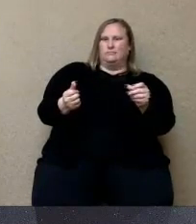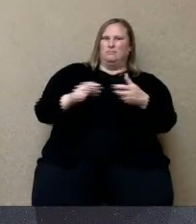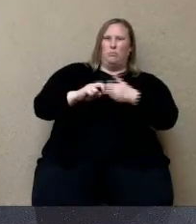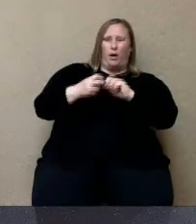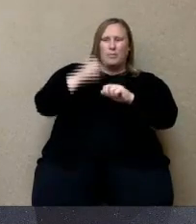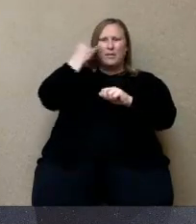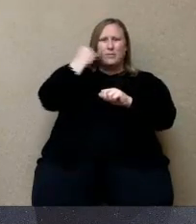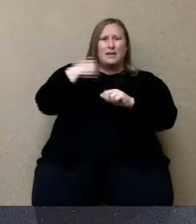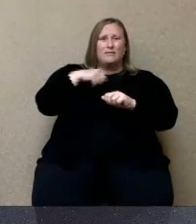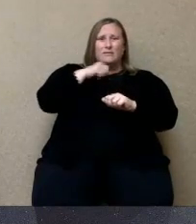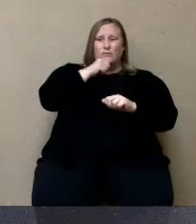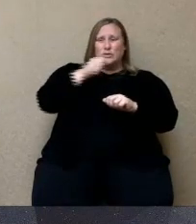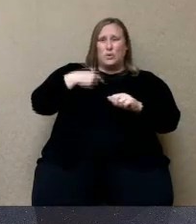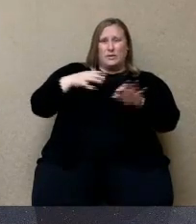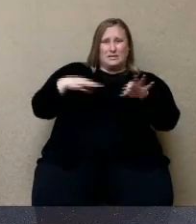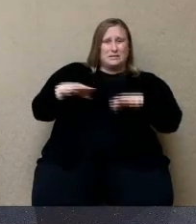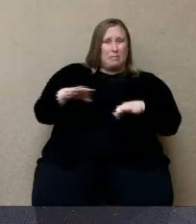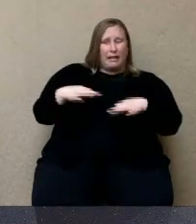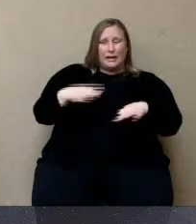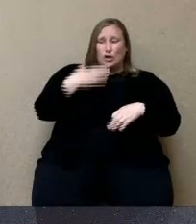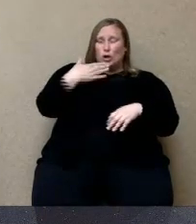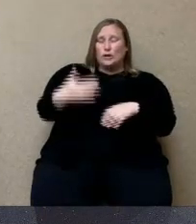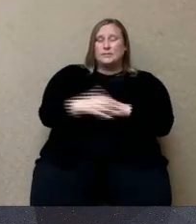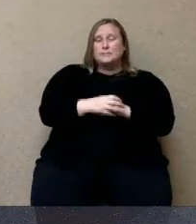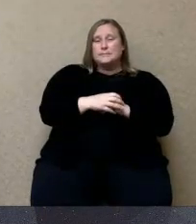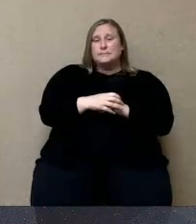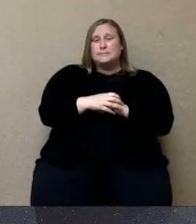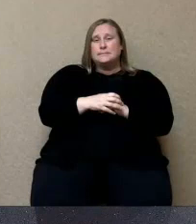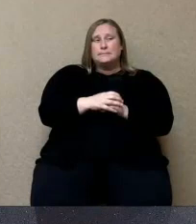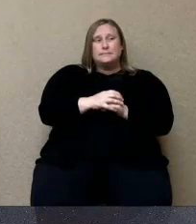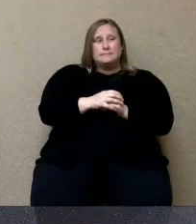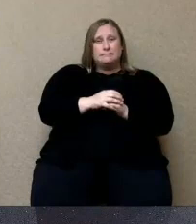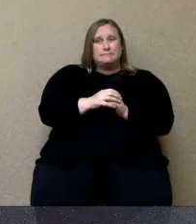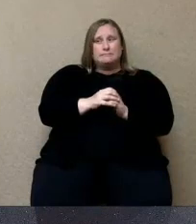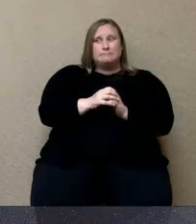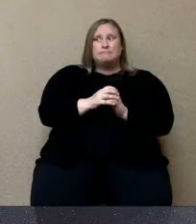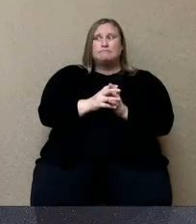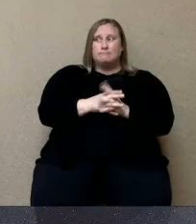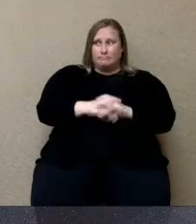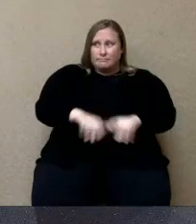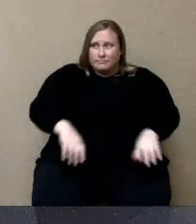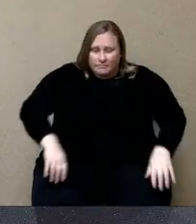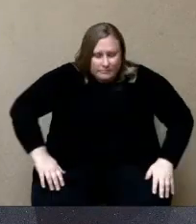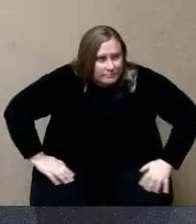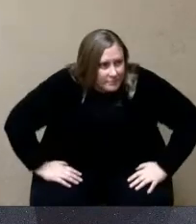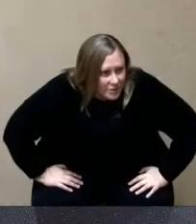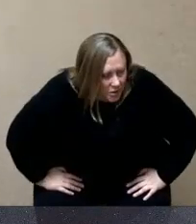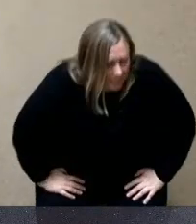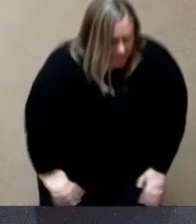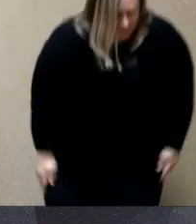didn't do great coordination of care. So, before we get that next question, unless Mike has a